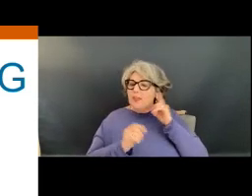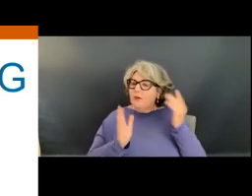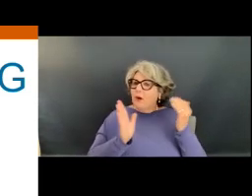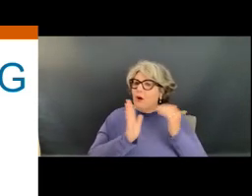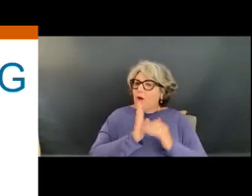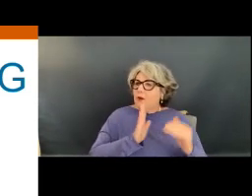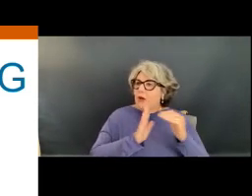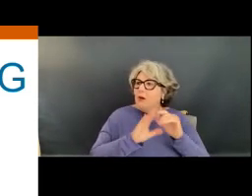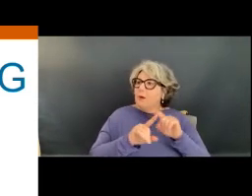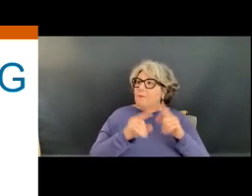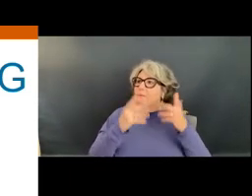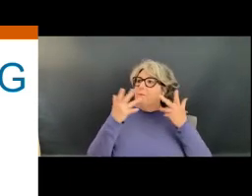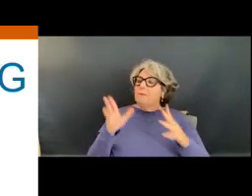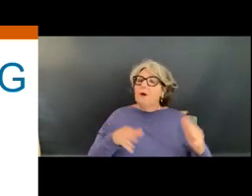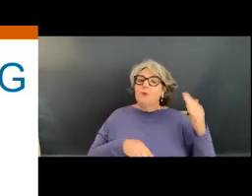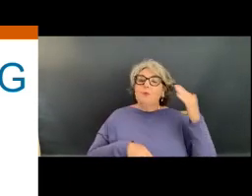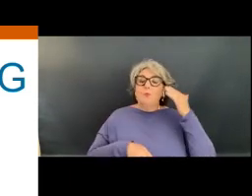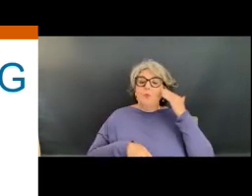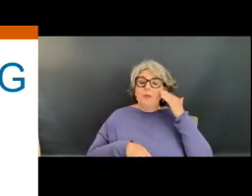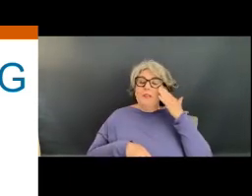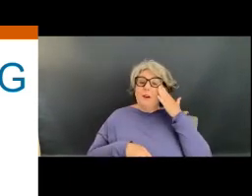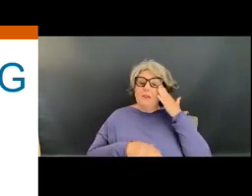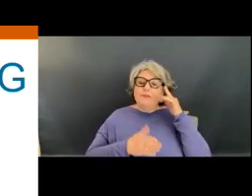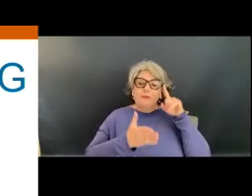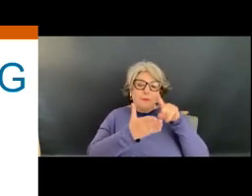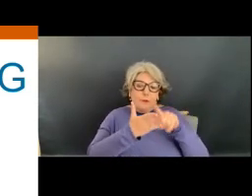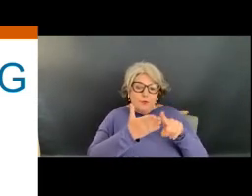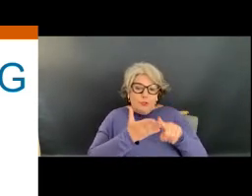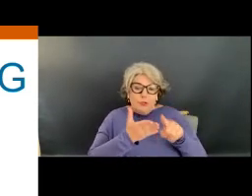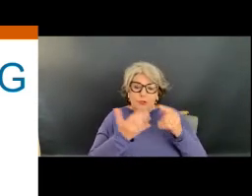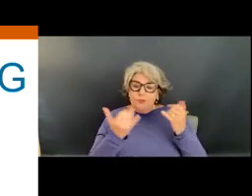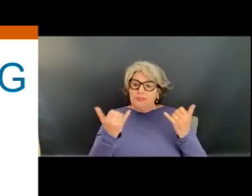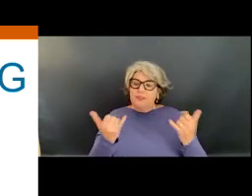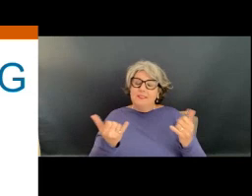But we know from the research here, this is data from an